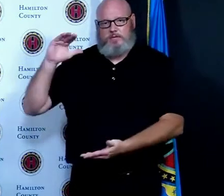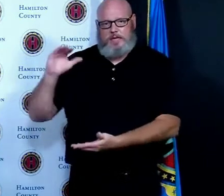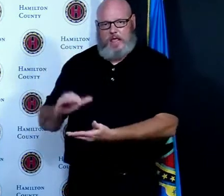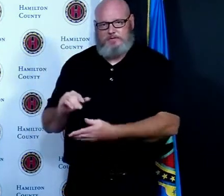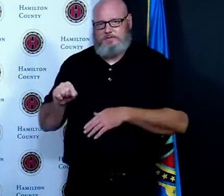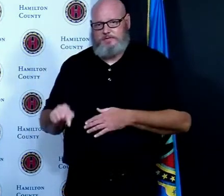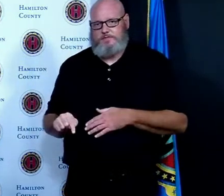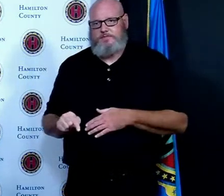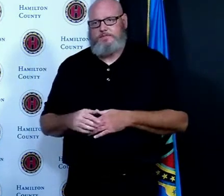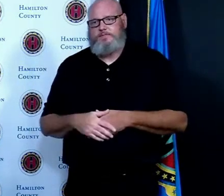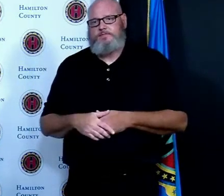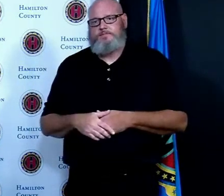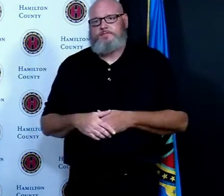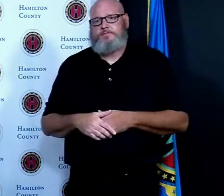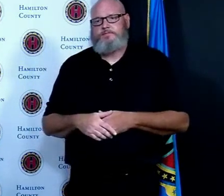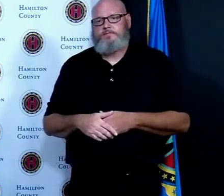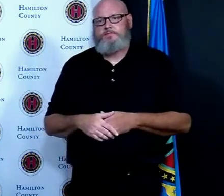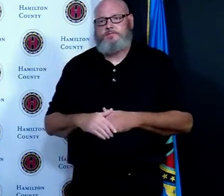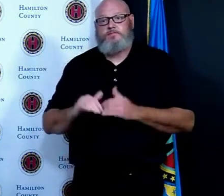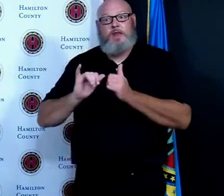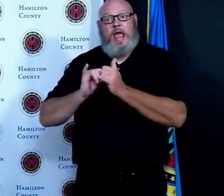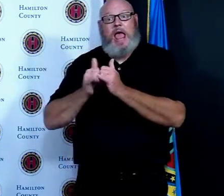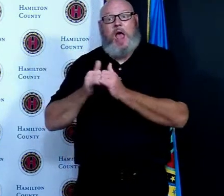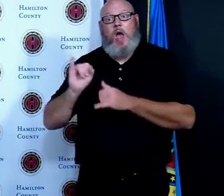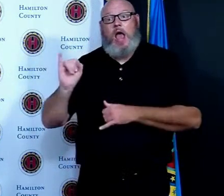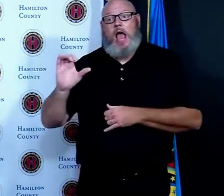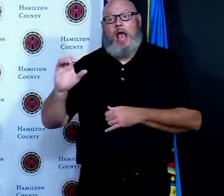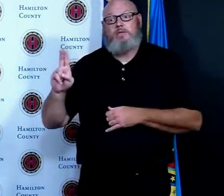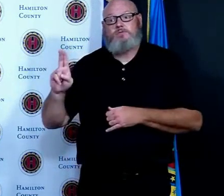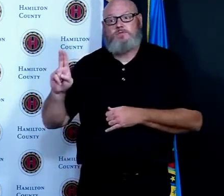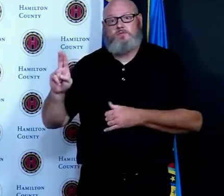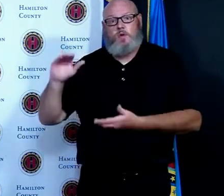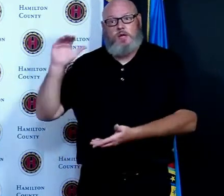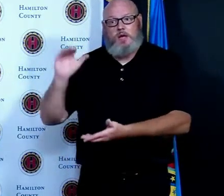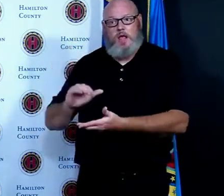a lot more about how to identify people earlier in the course of the disease were intervening